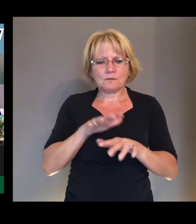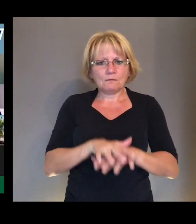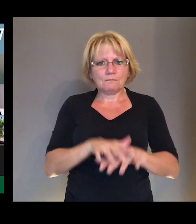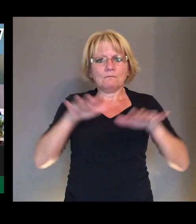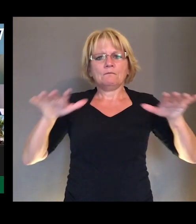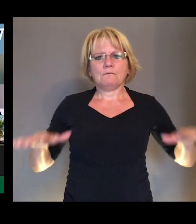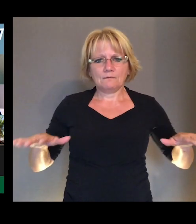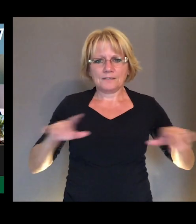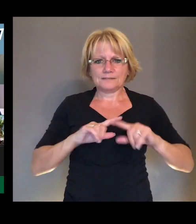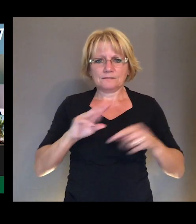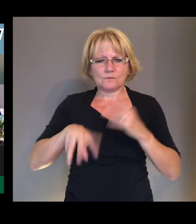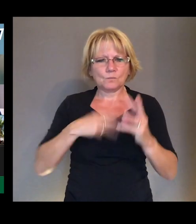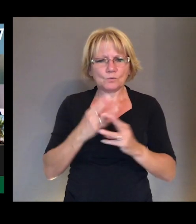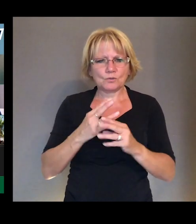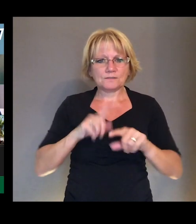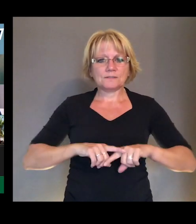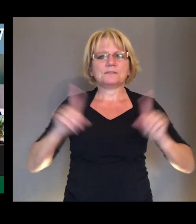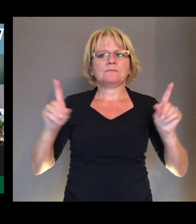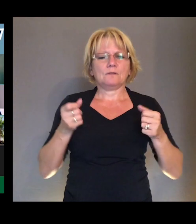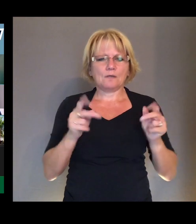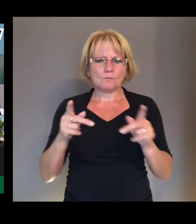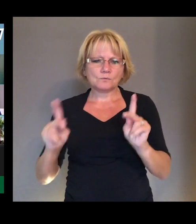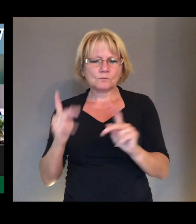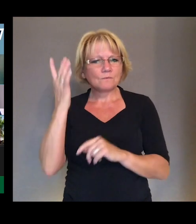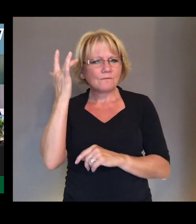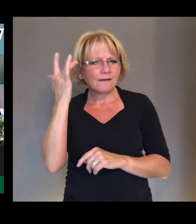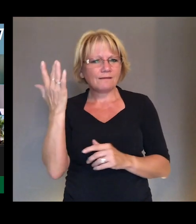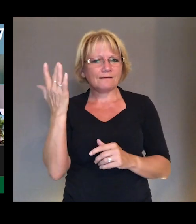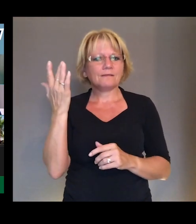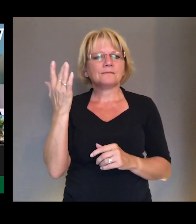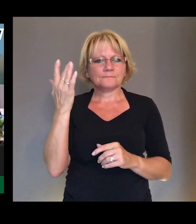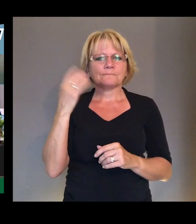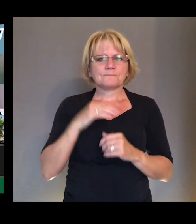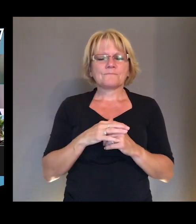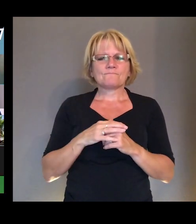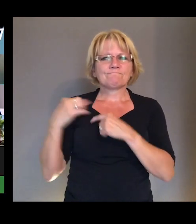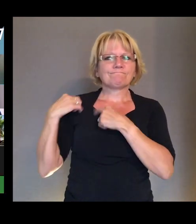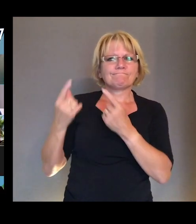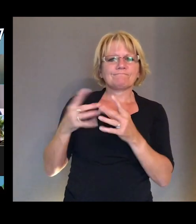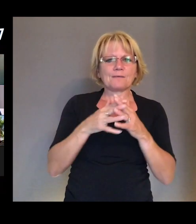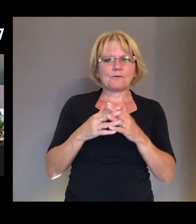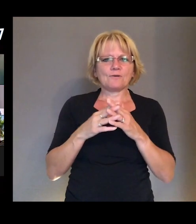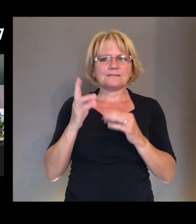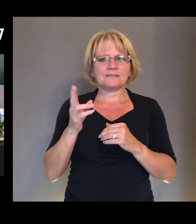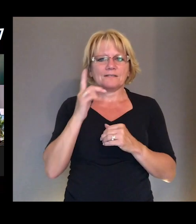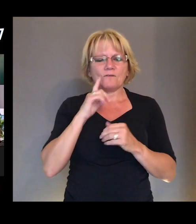So how come they're growing up in such different worlds with such different opportunities for success? The answer has to do with America's history